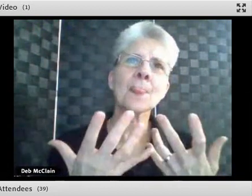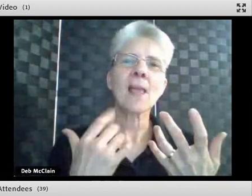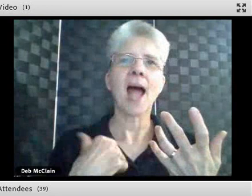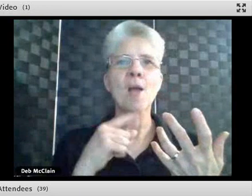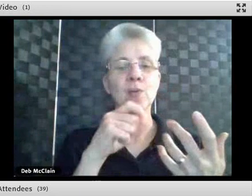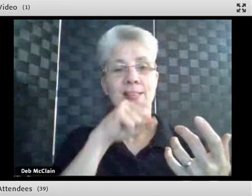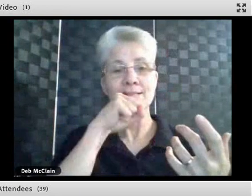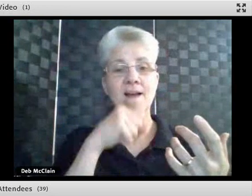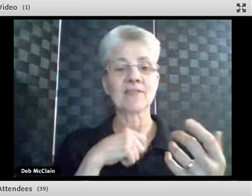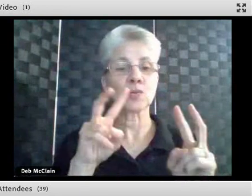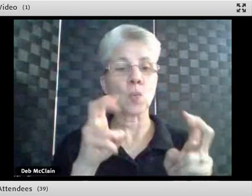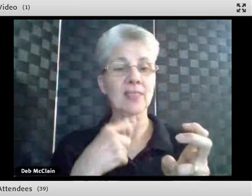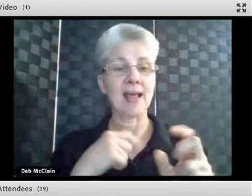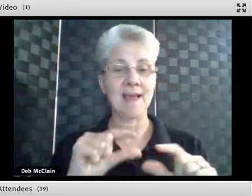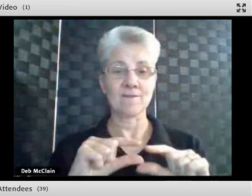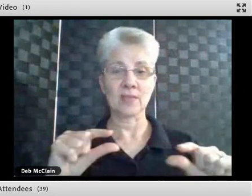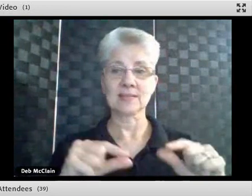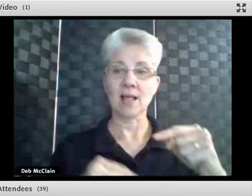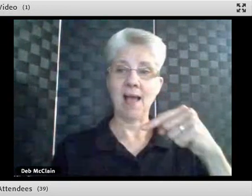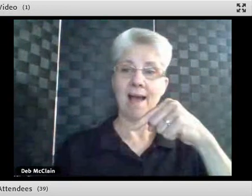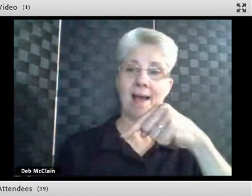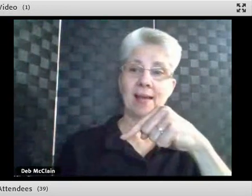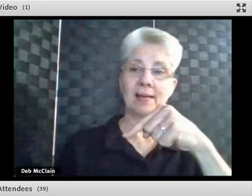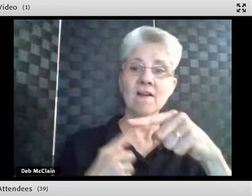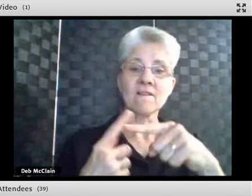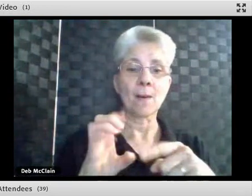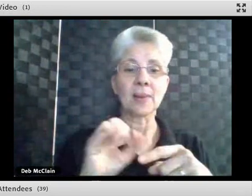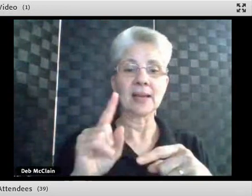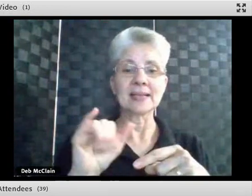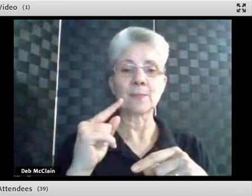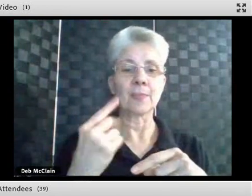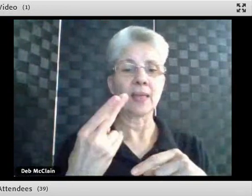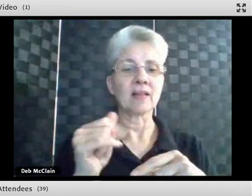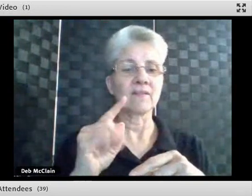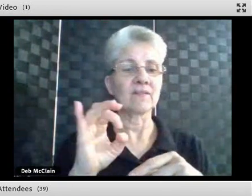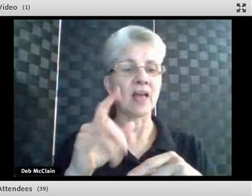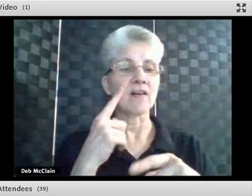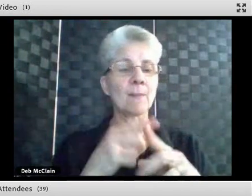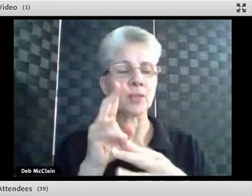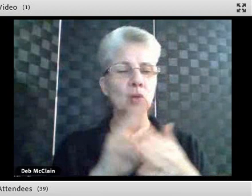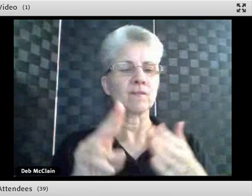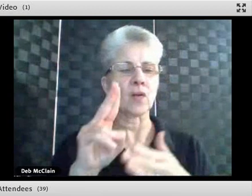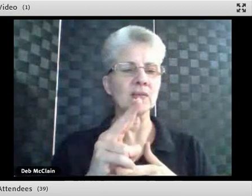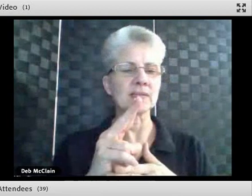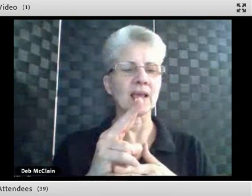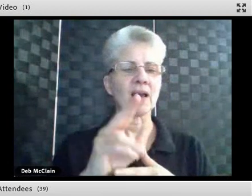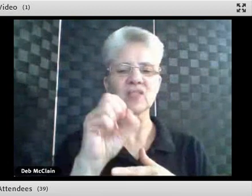I really love this quote that I have on this slide. It's from Elizabeth La Beaud. She's at the University of Southern Mississippi,